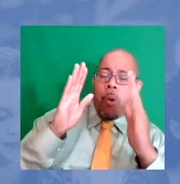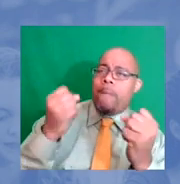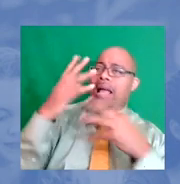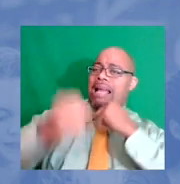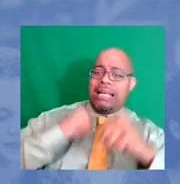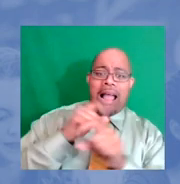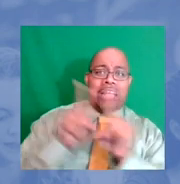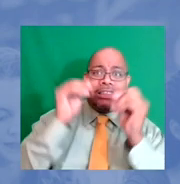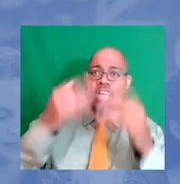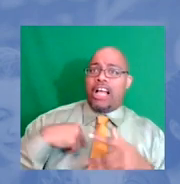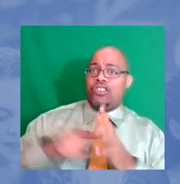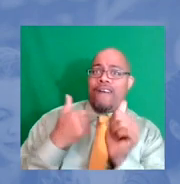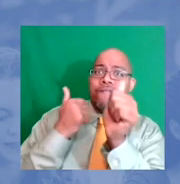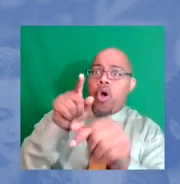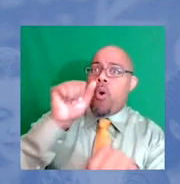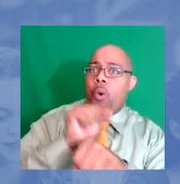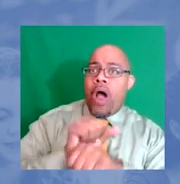WORK. TO HEAR YOU TODAY HELP US SET THE STAGE FOR